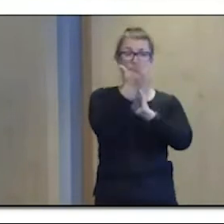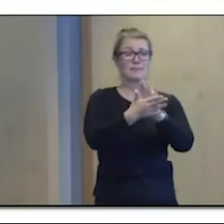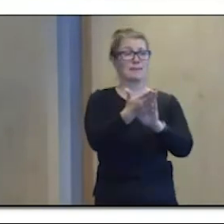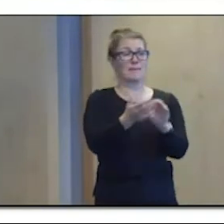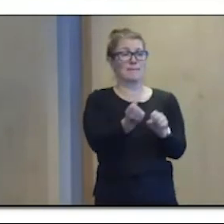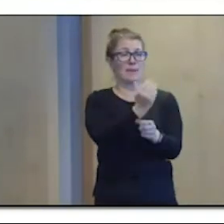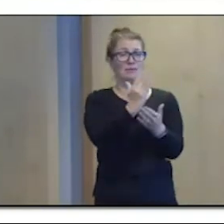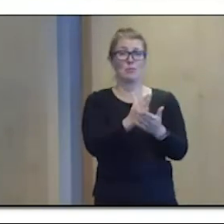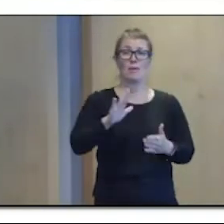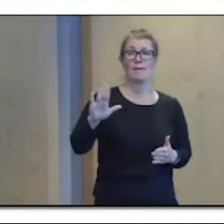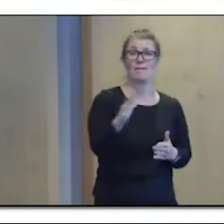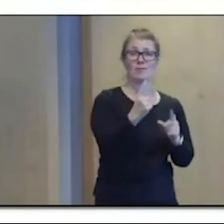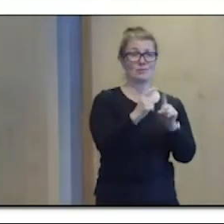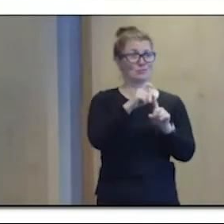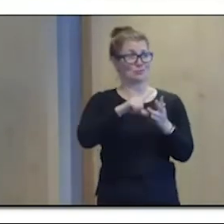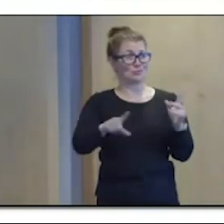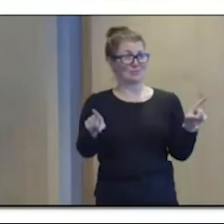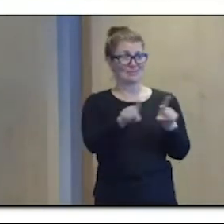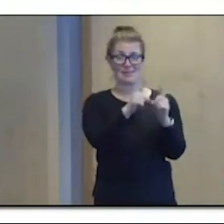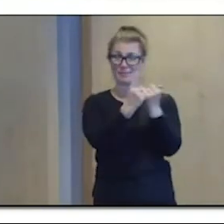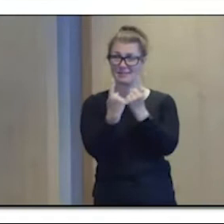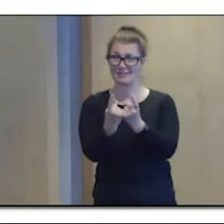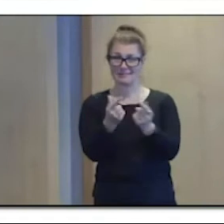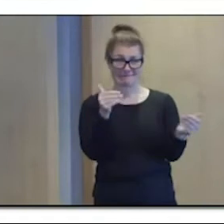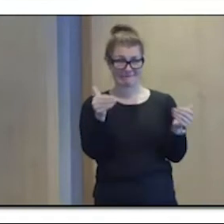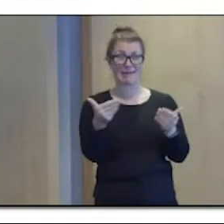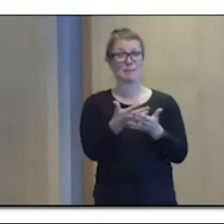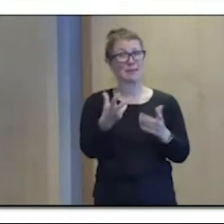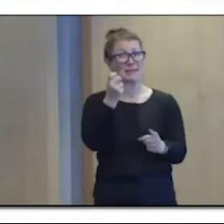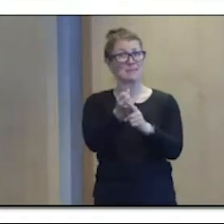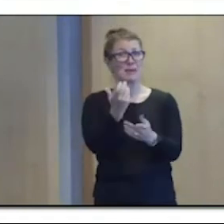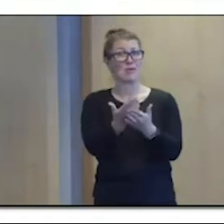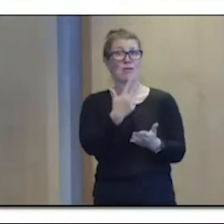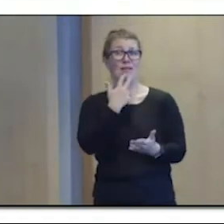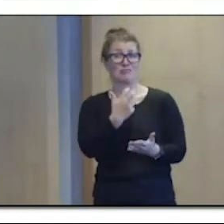is doing exactly the same thing and has a major impact on electricity. The plot on